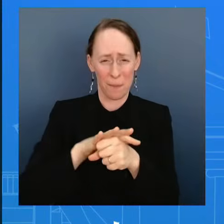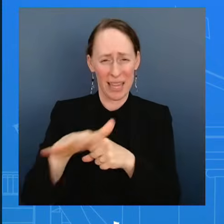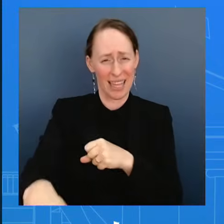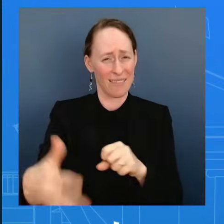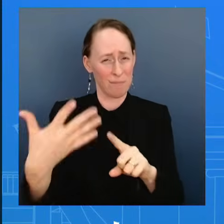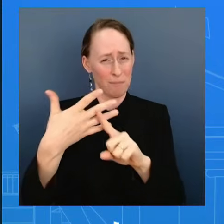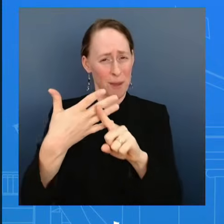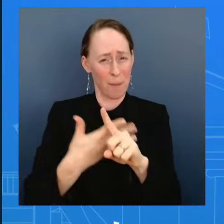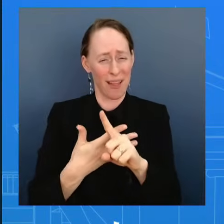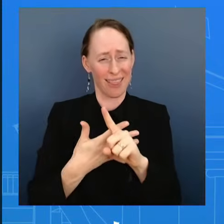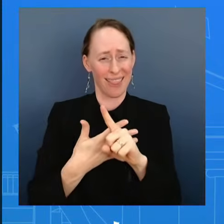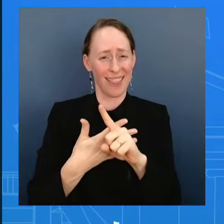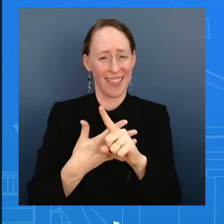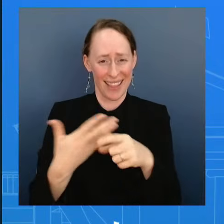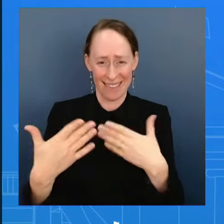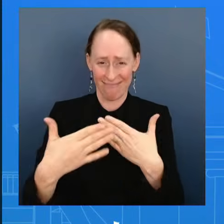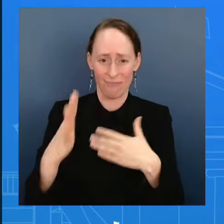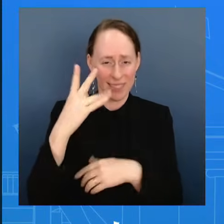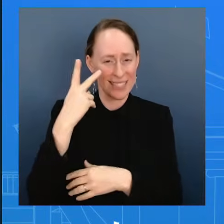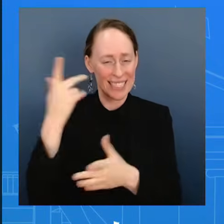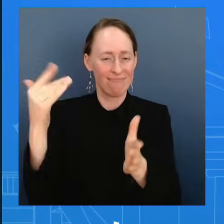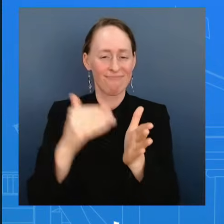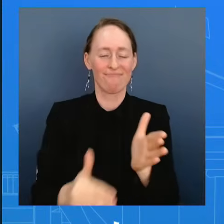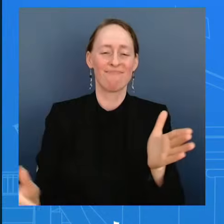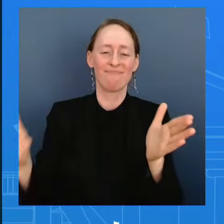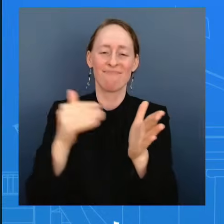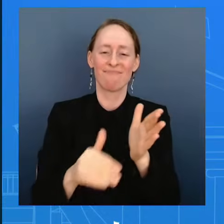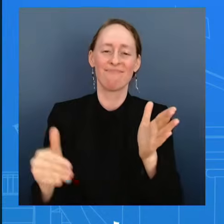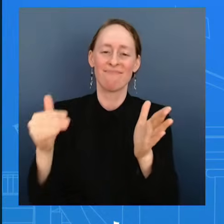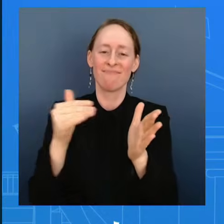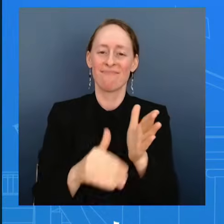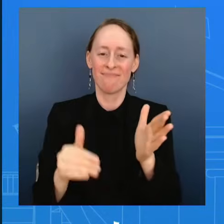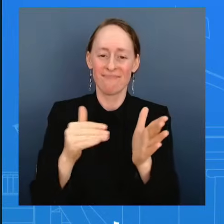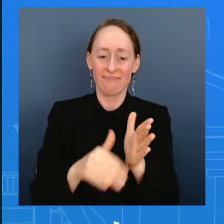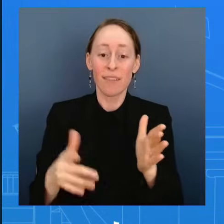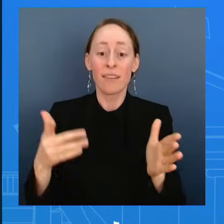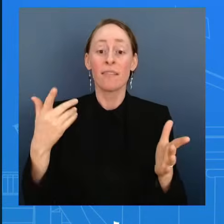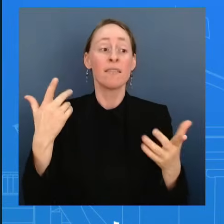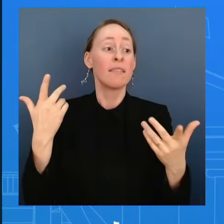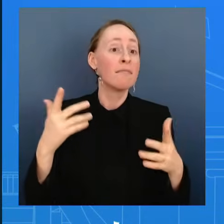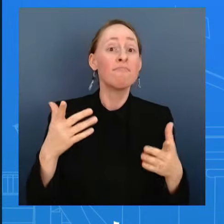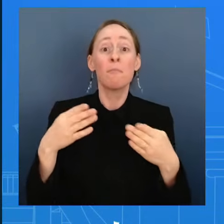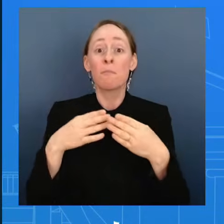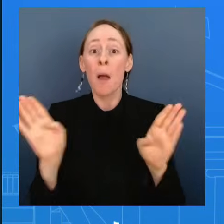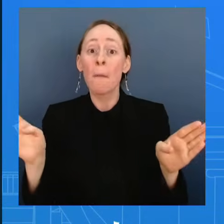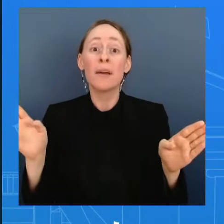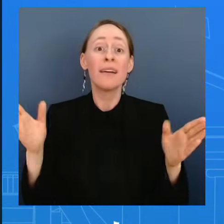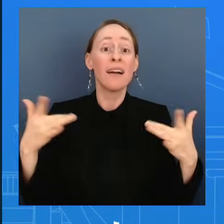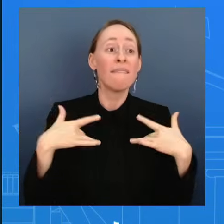He wants to see the ceasefire deal done. The Press: And does he think it will be done before the election? Ms. Jean-Pierre: I don't have a timeline for you.